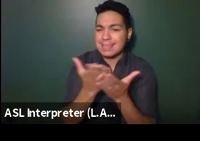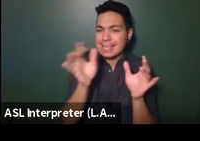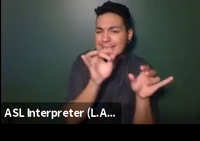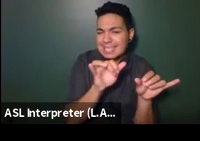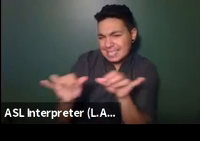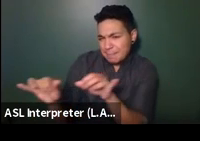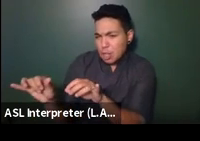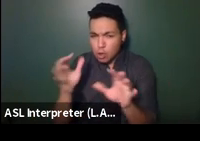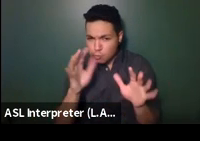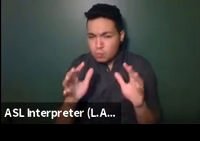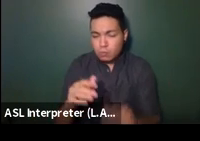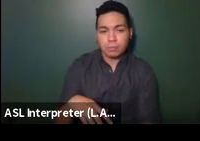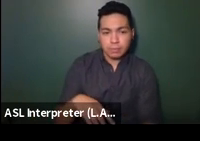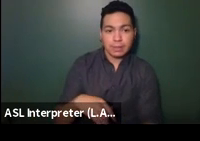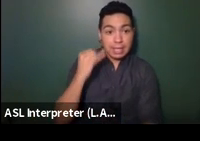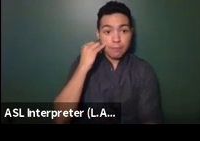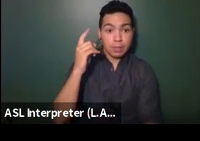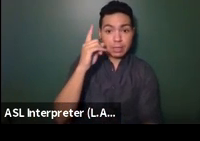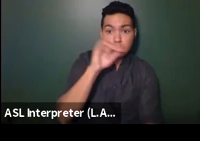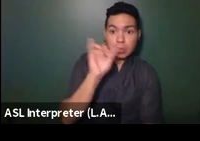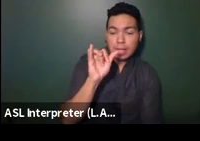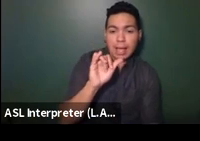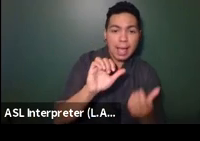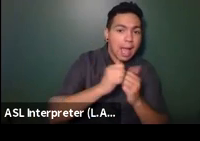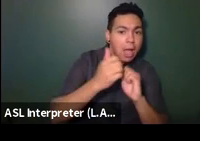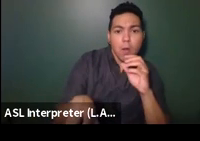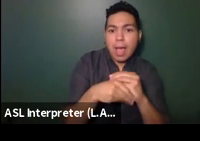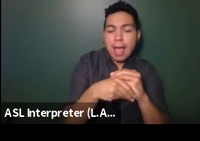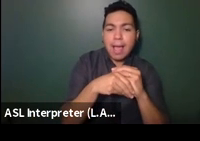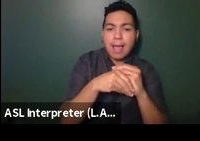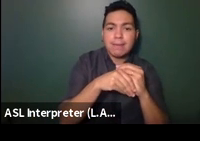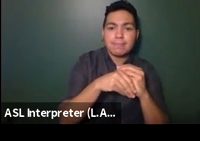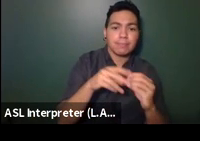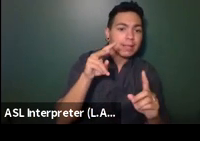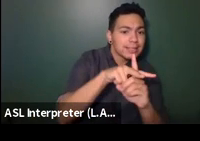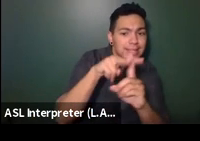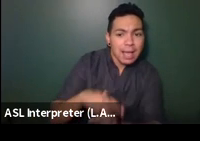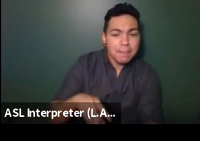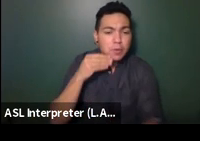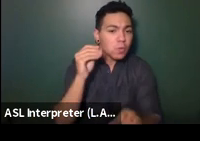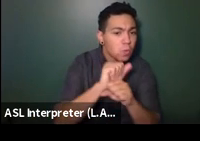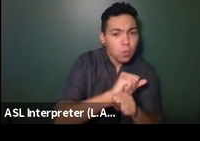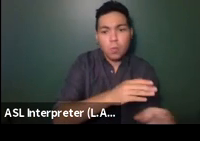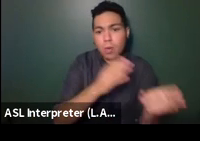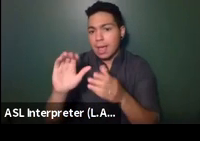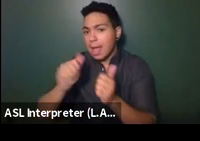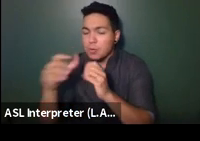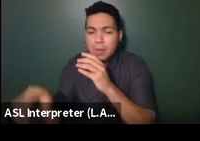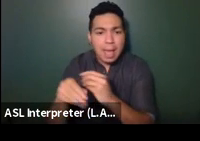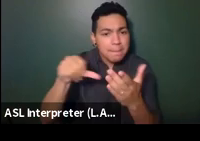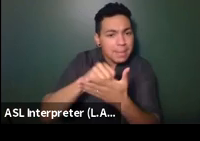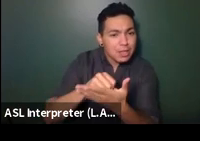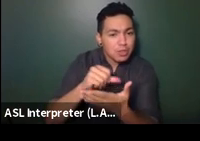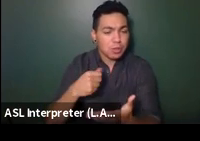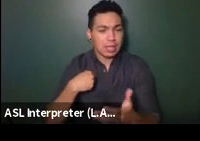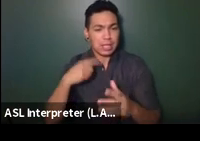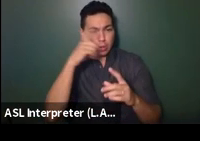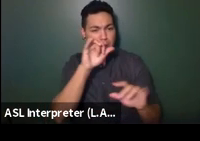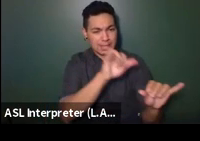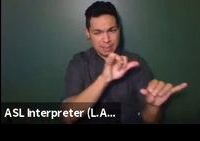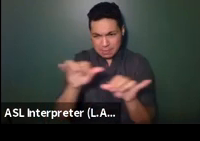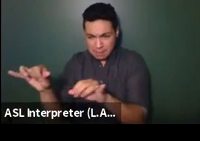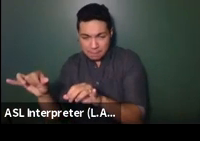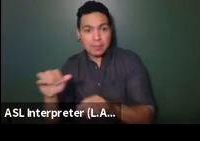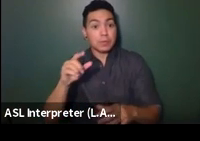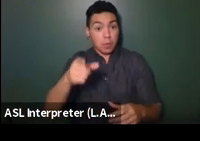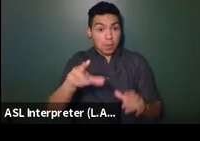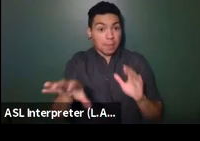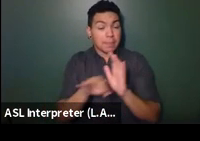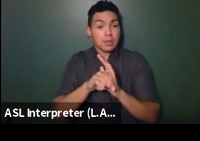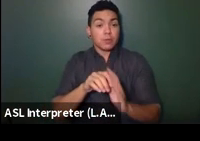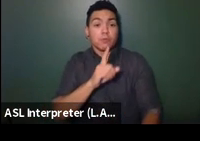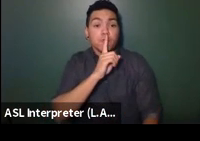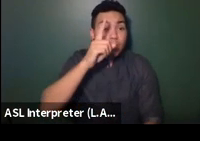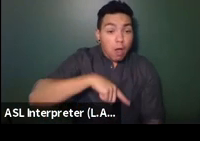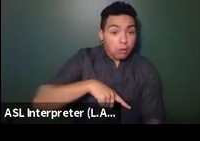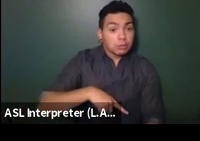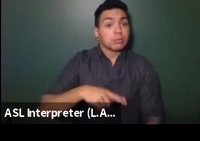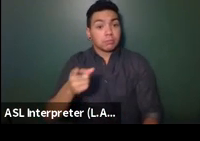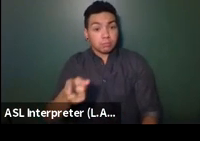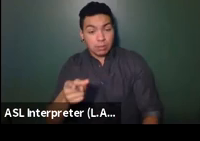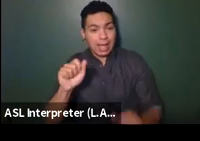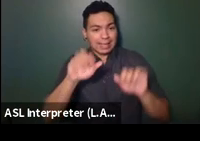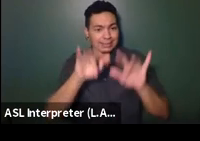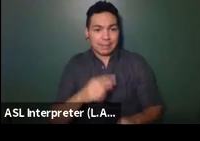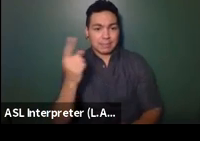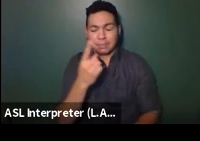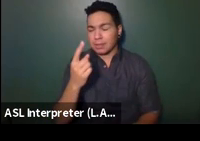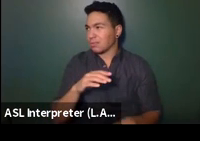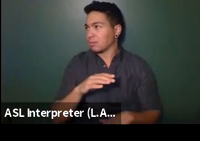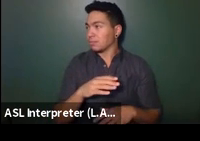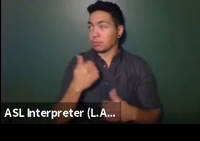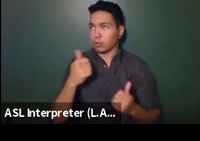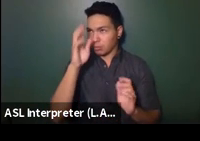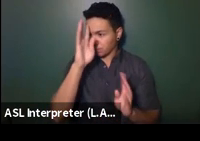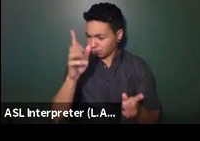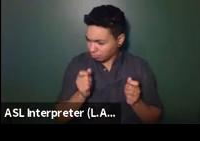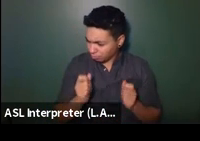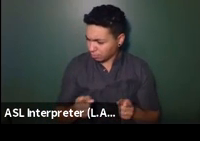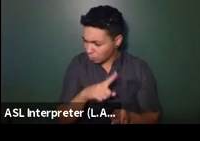ESD 189 - Amy Colburn: Pages other things. So when we look at this text box. So where I'm going to, I just picked a true false question, which was the first option so I could type something in here. I'm thinking of on the spot questions is hard, so I won't. I can just, you know,